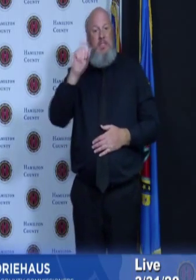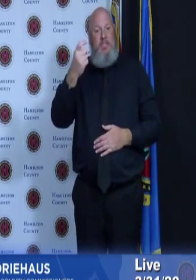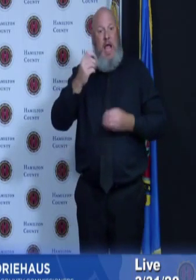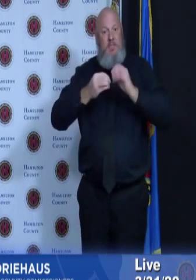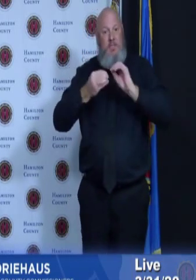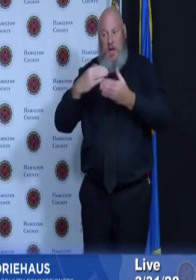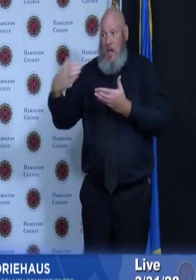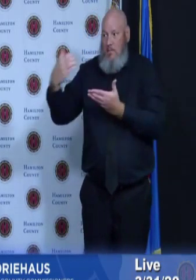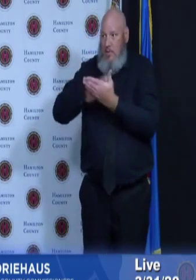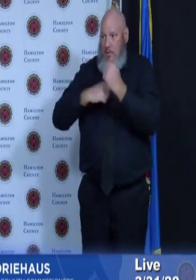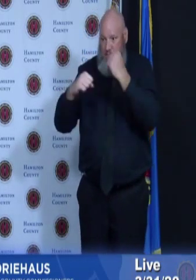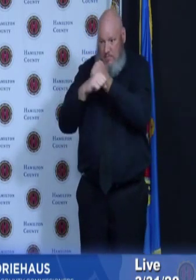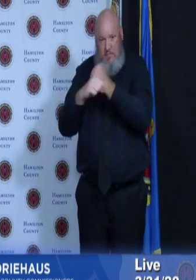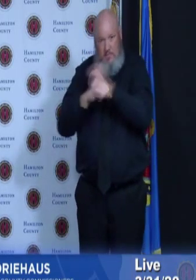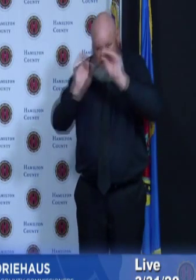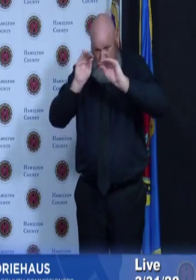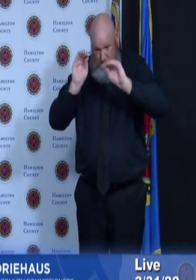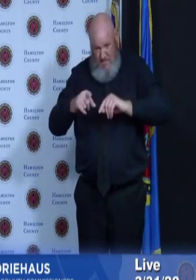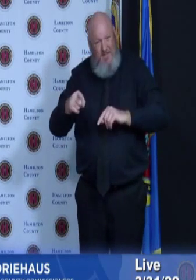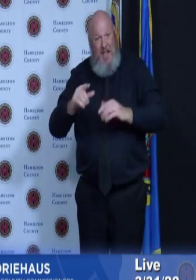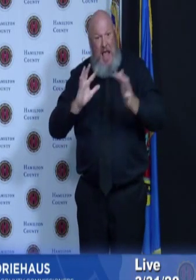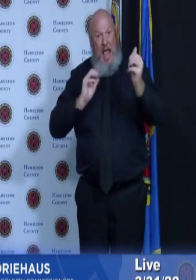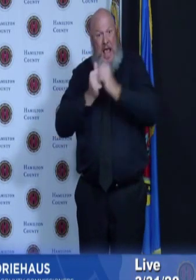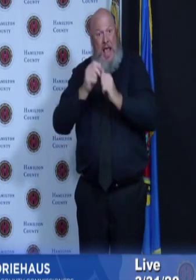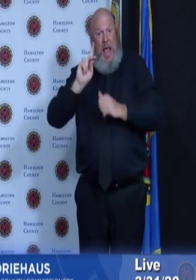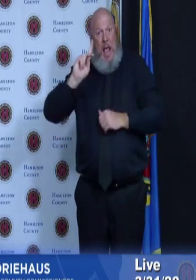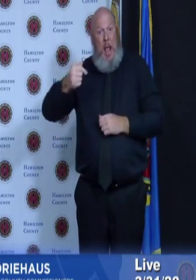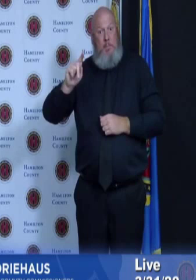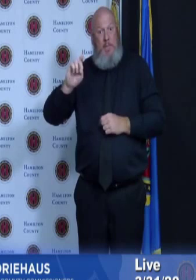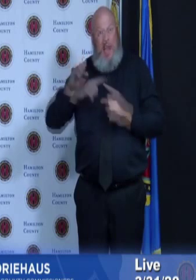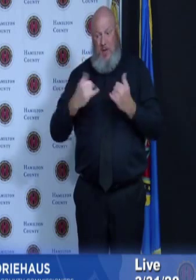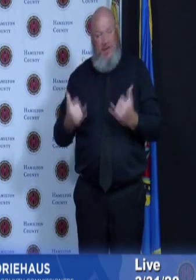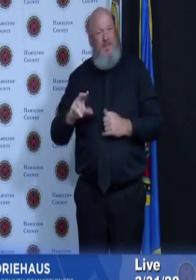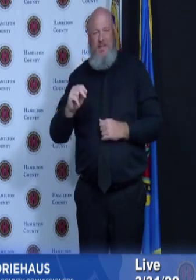reach out to the electeds to the department heads they know best what's